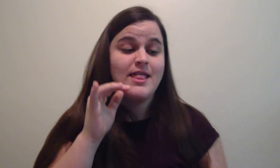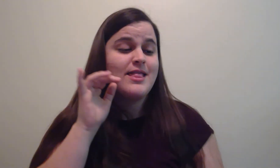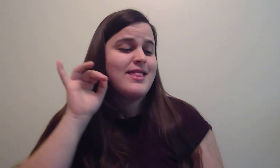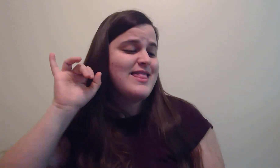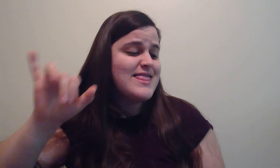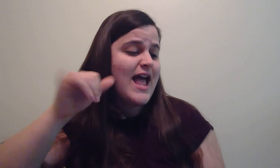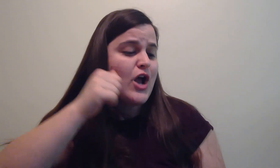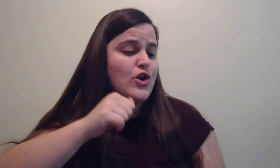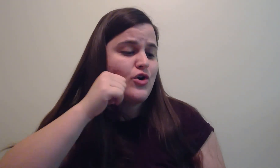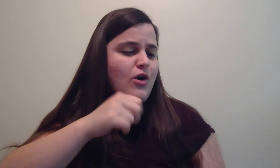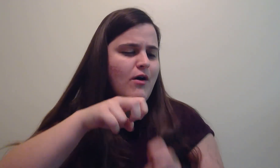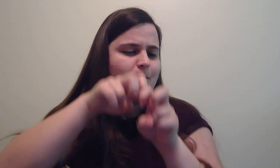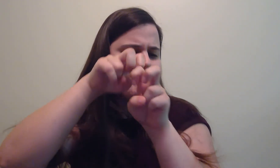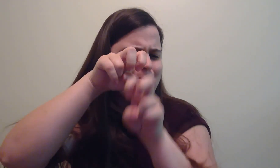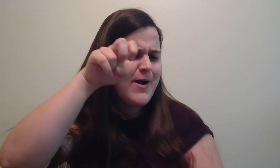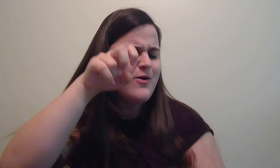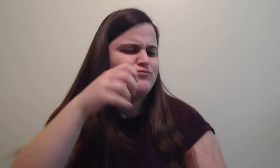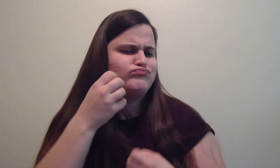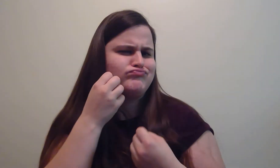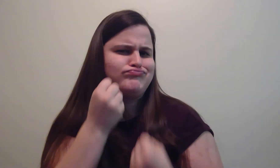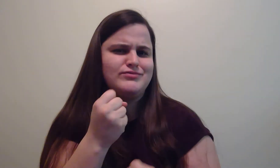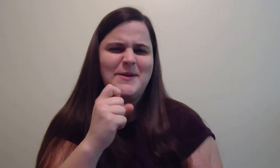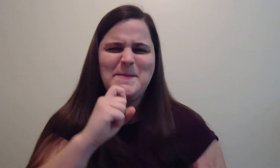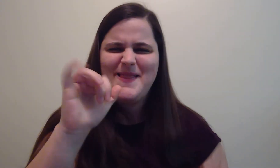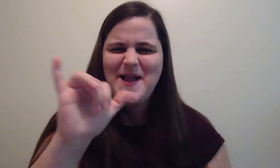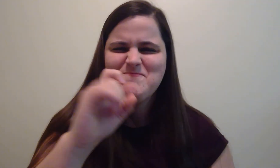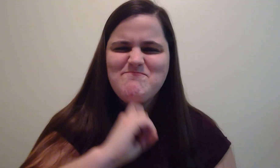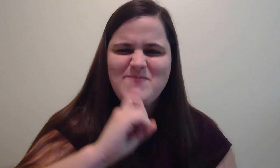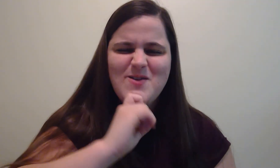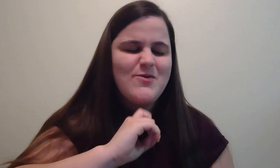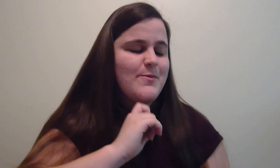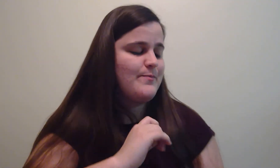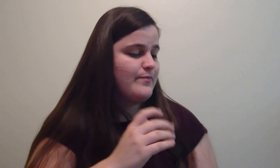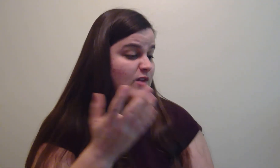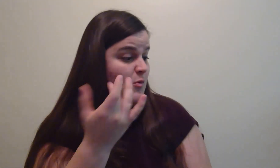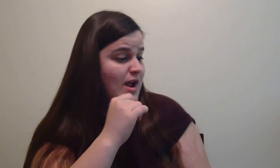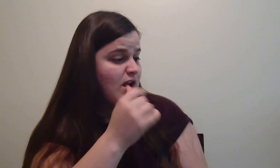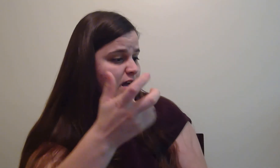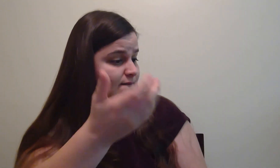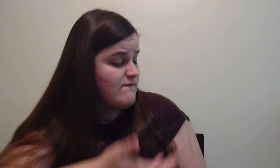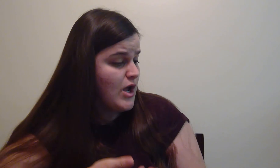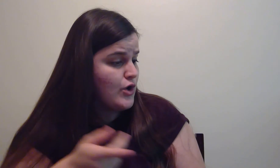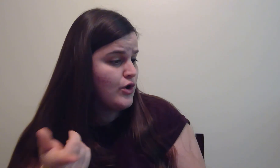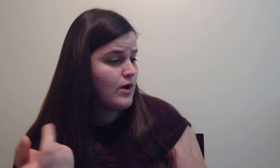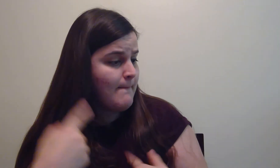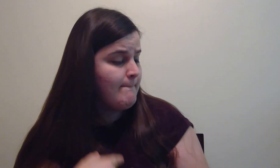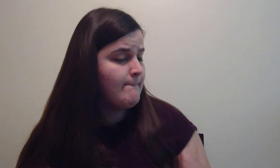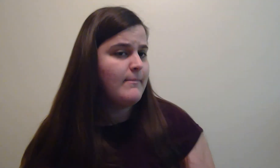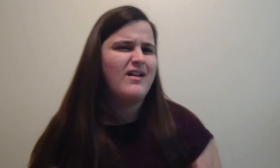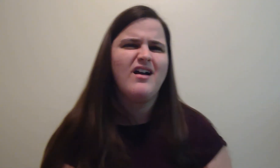"Because the girls got an iron backbone. Why don't you invite her over sometime?"